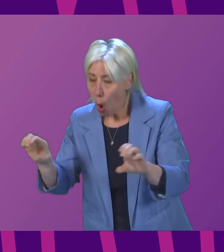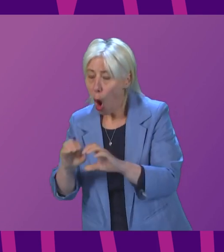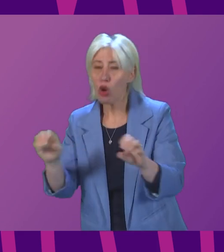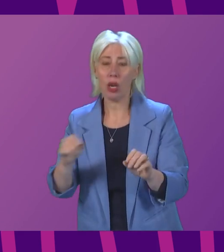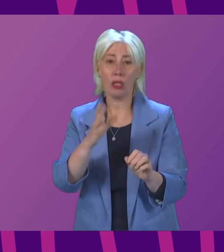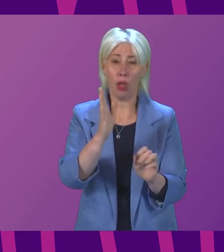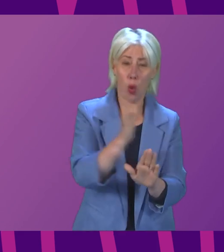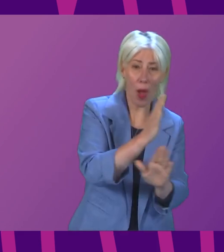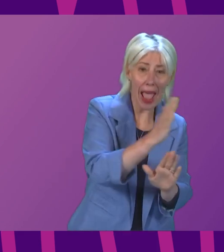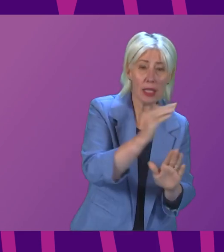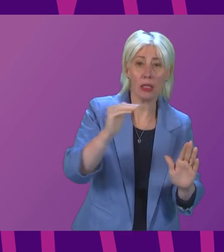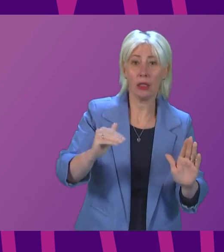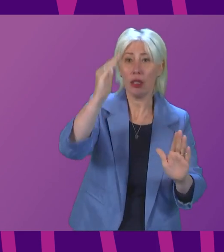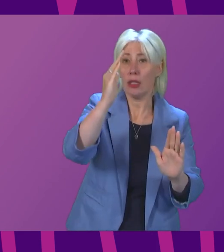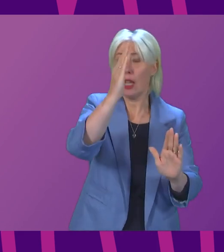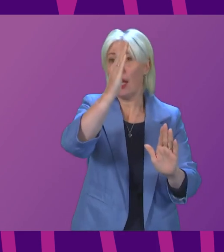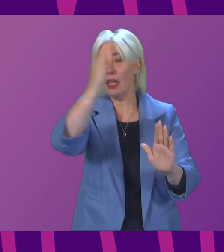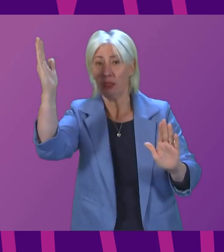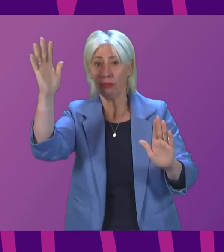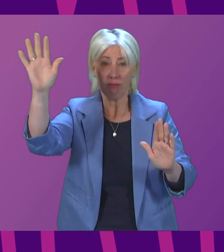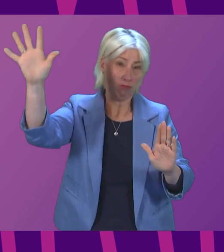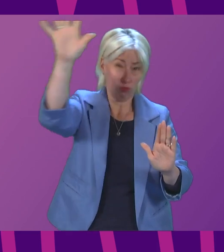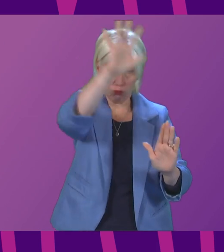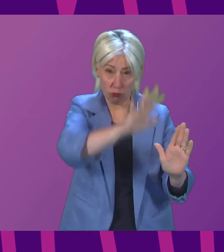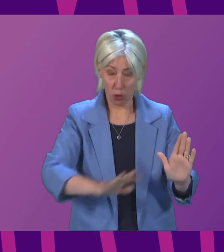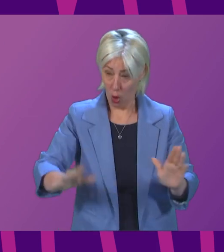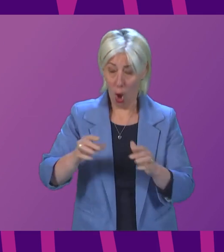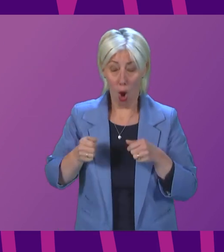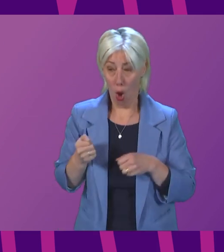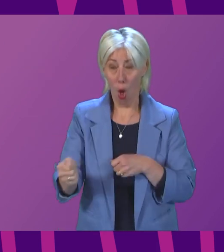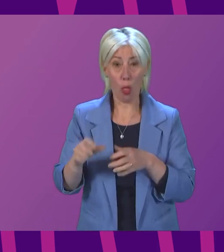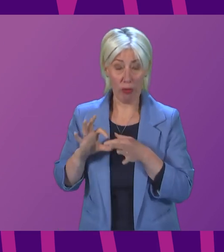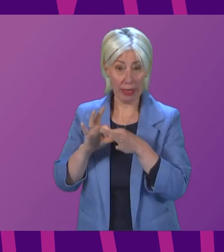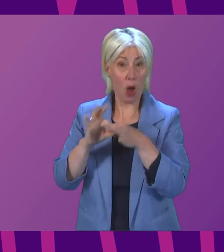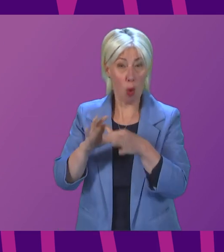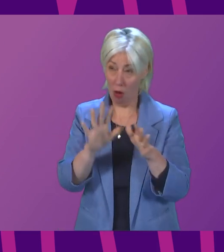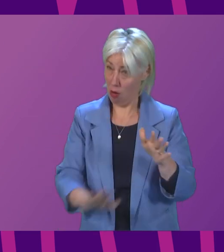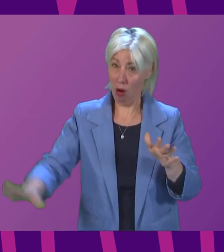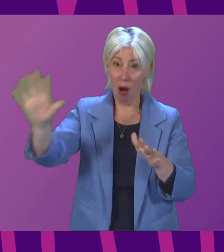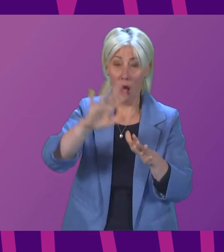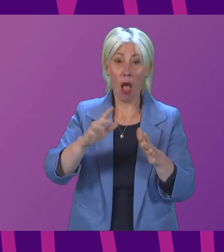Tweedbank and Kintore have all been reconnected to the rail network through the reversal of cuts.